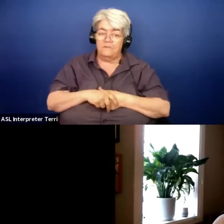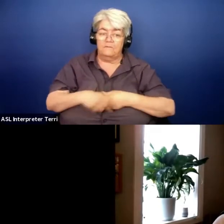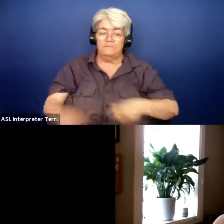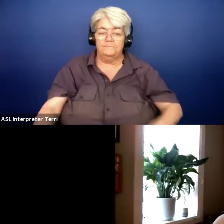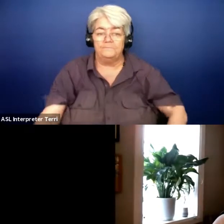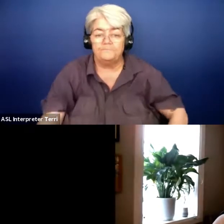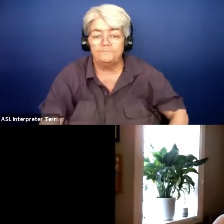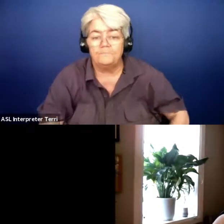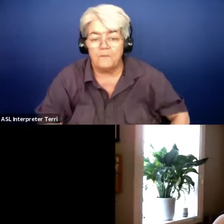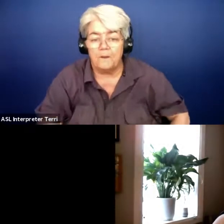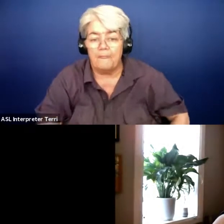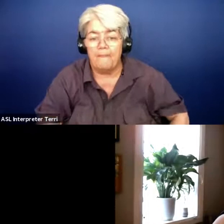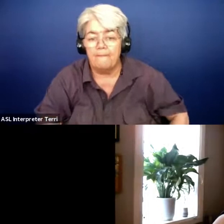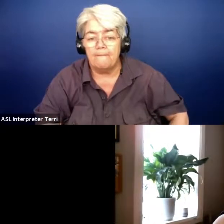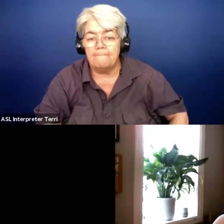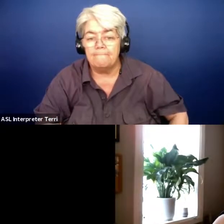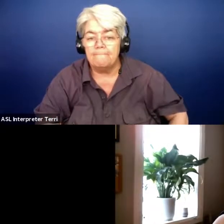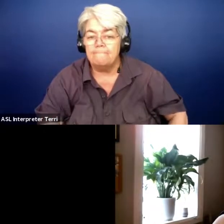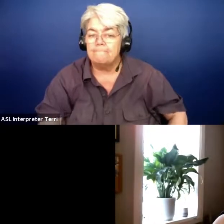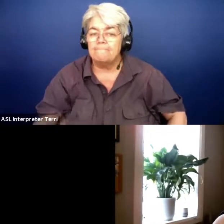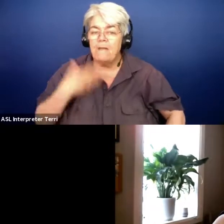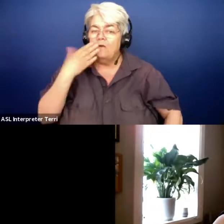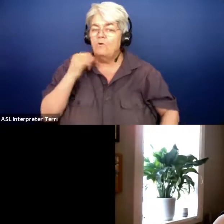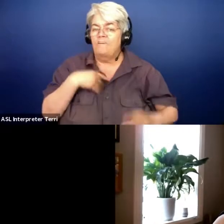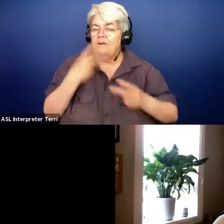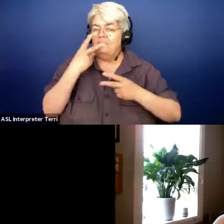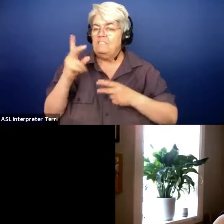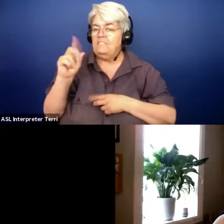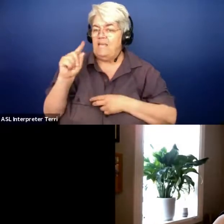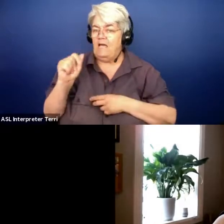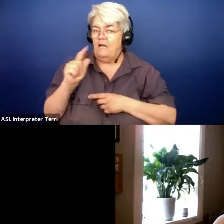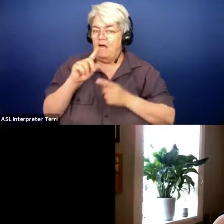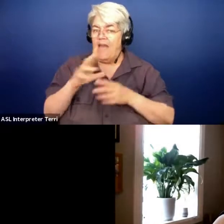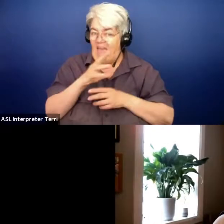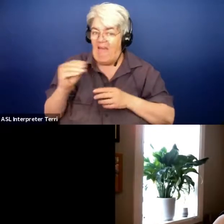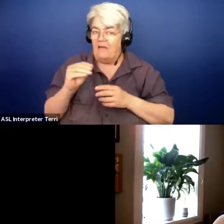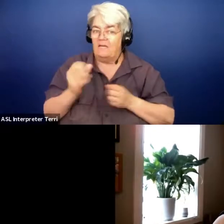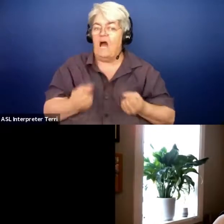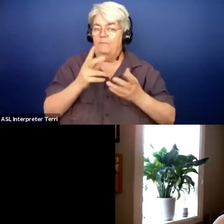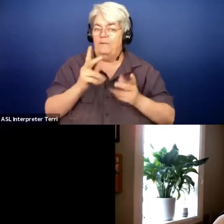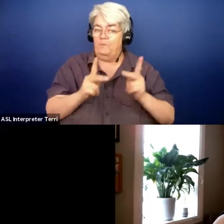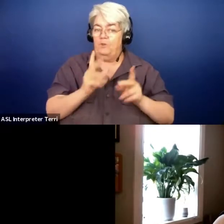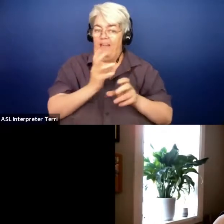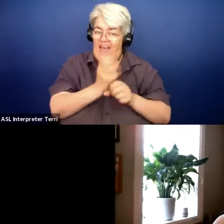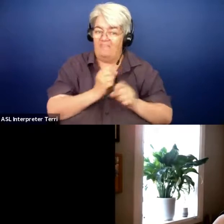I don't know that I've seen data on that. I know we've seen some screening in the Marian